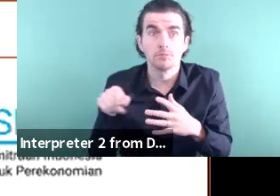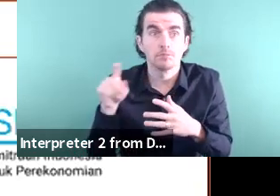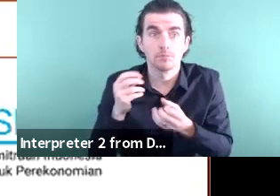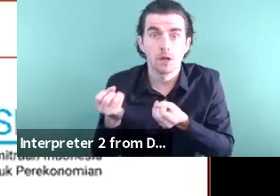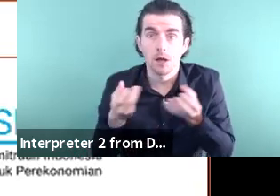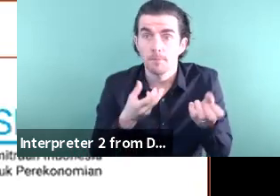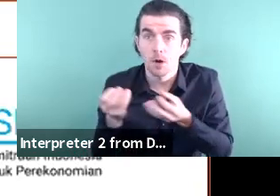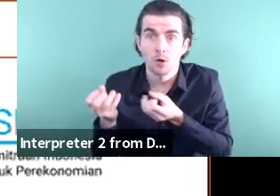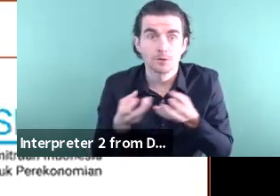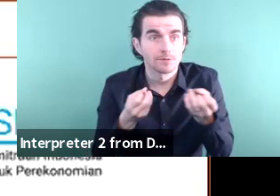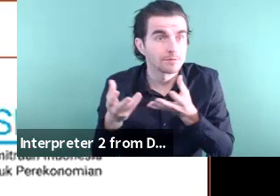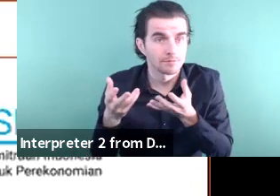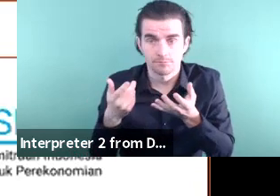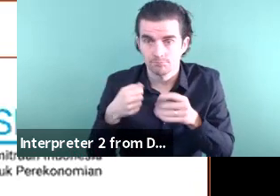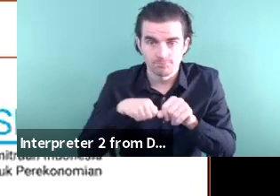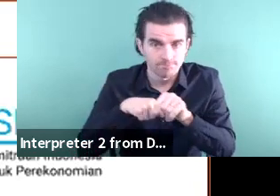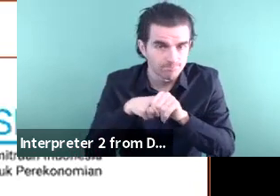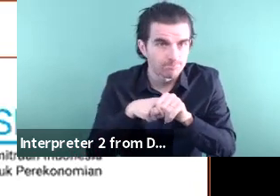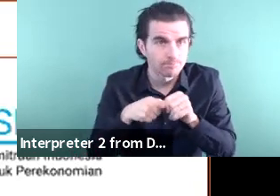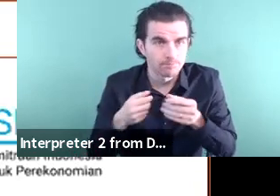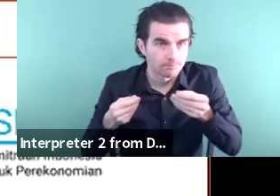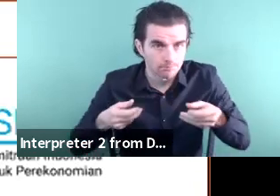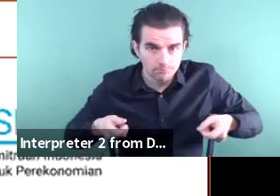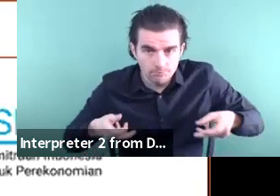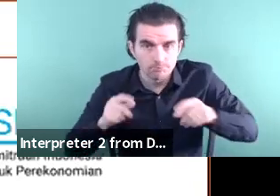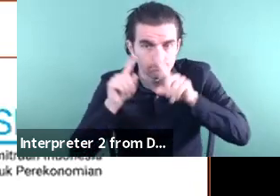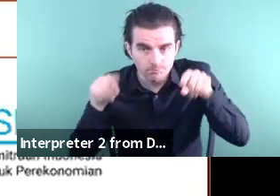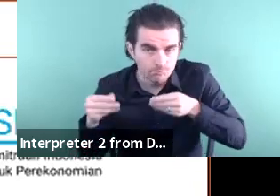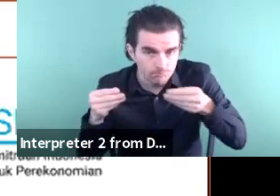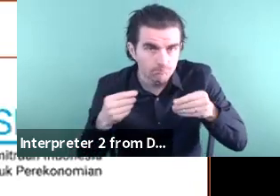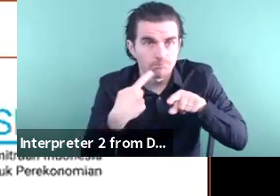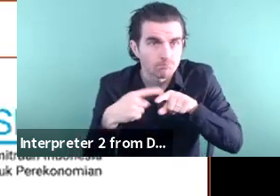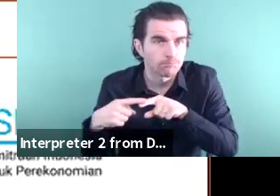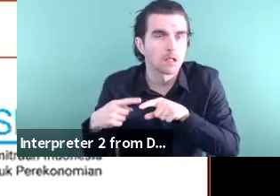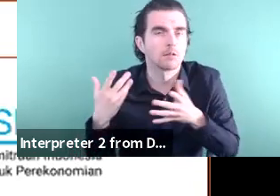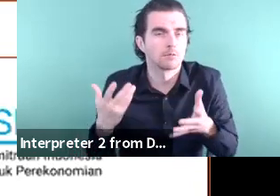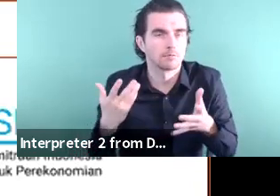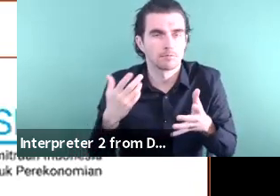could share and thank you so much for having Bimbika and I. Over to you Alex.